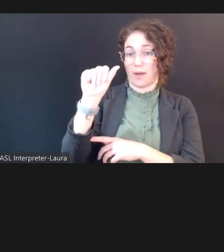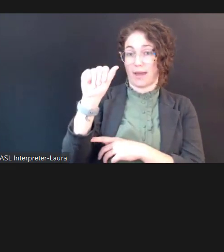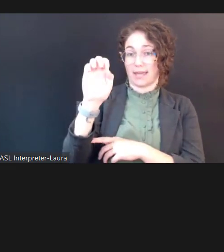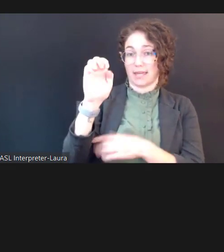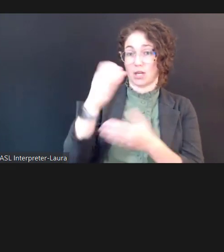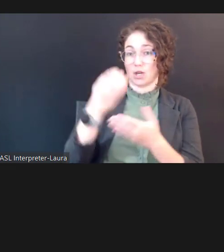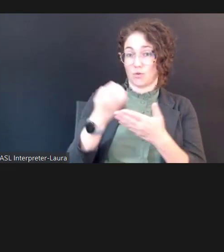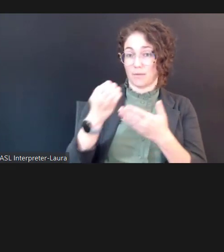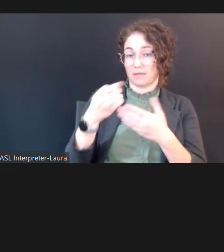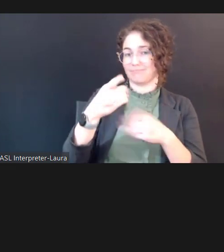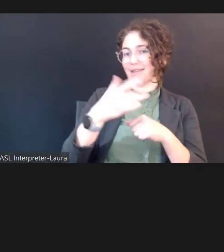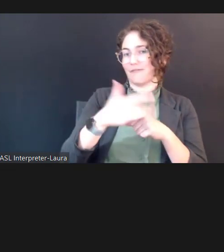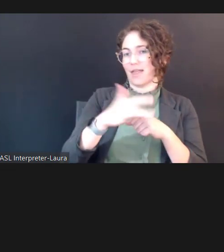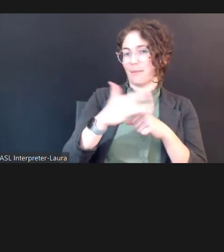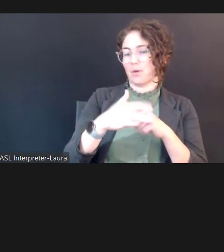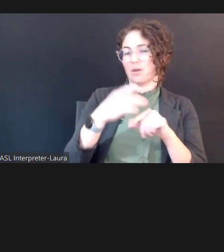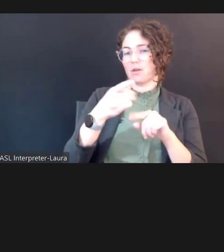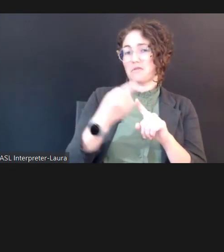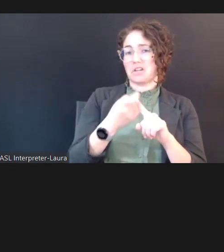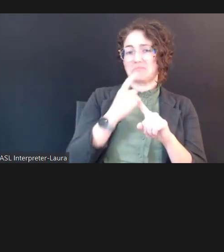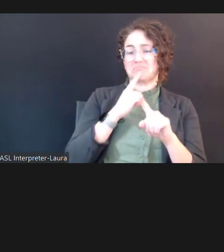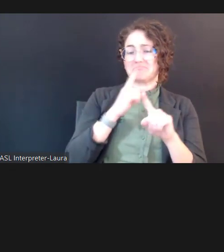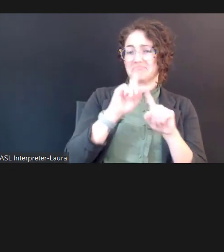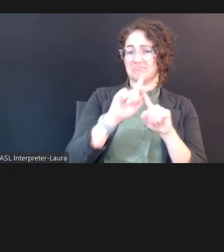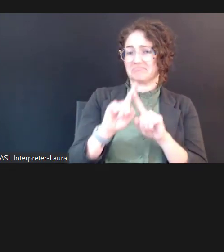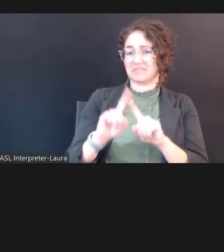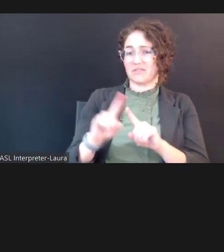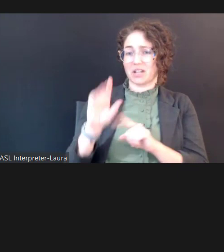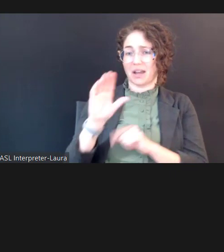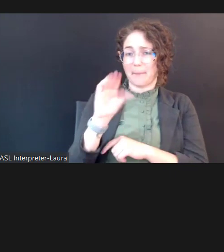different companies and in models designed specifically for screening